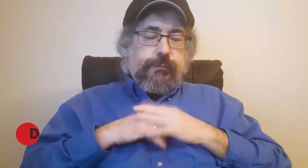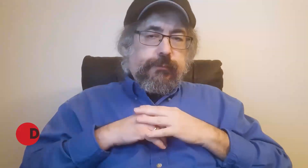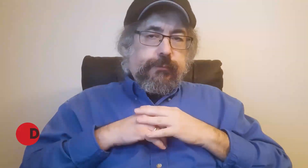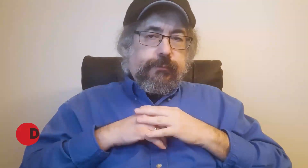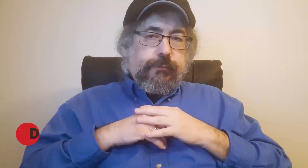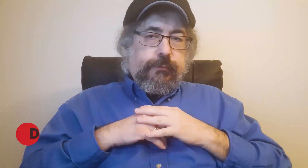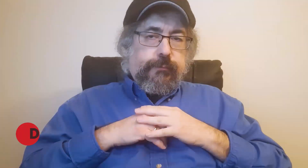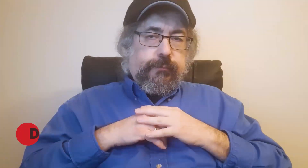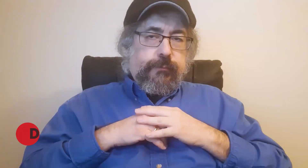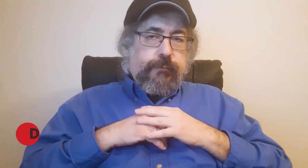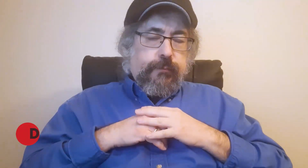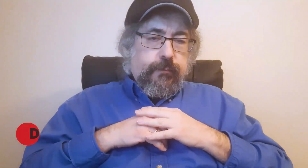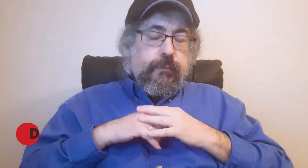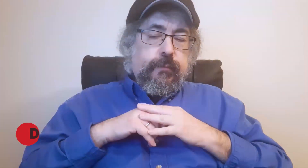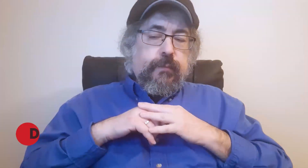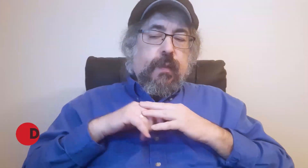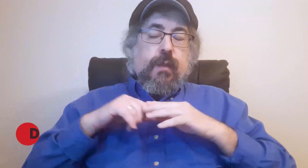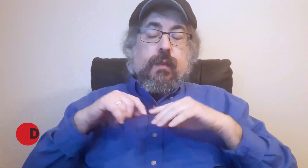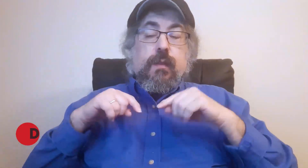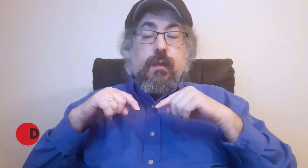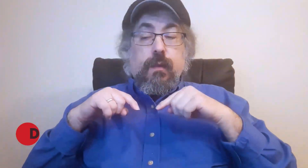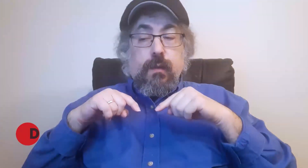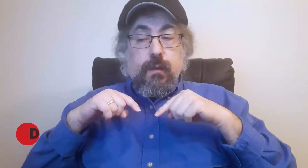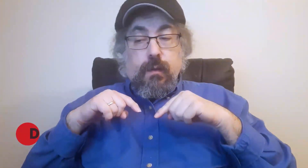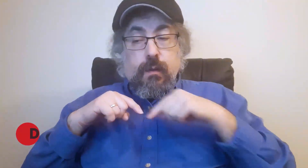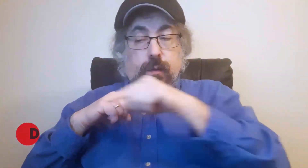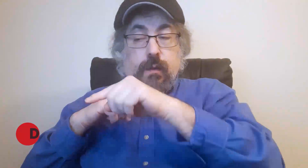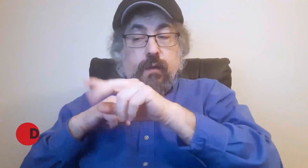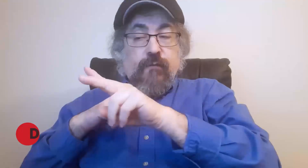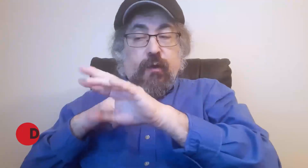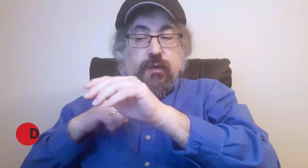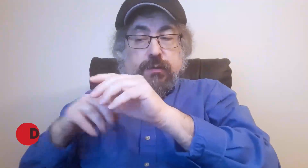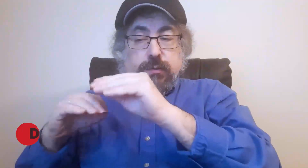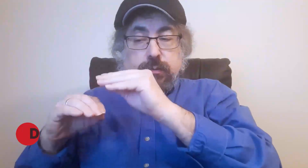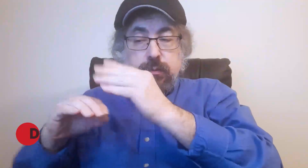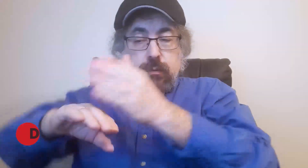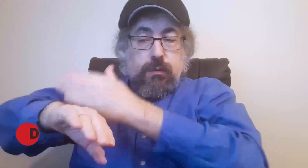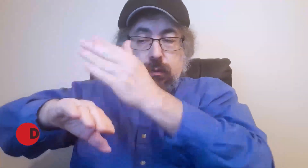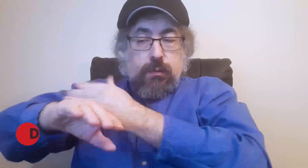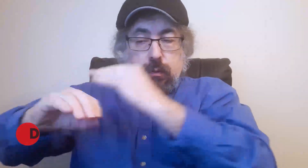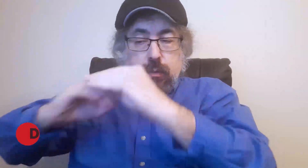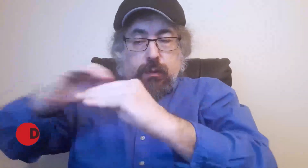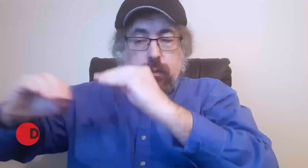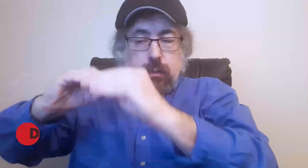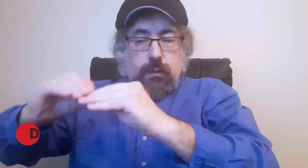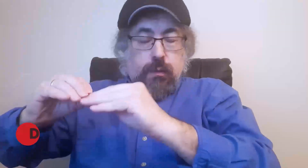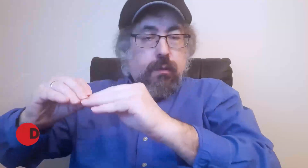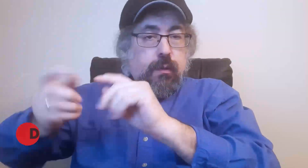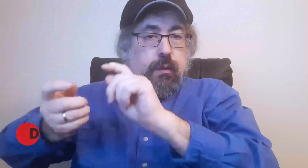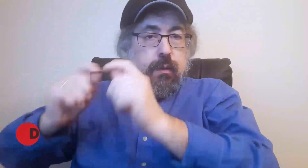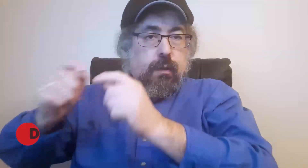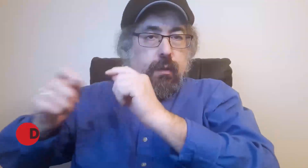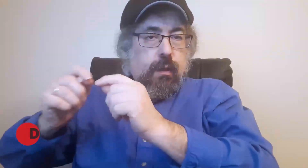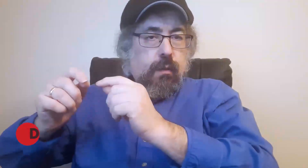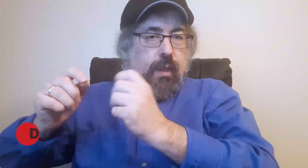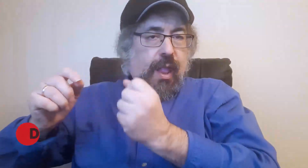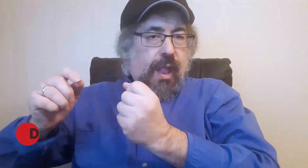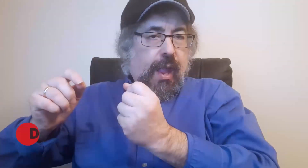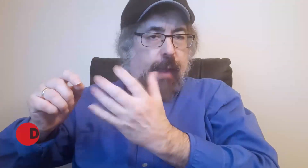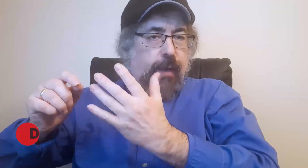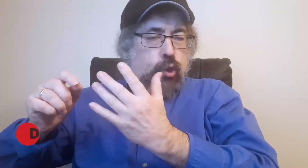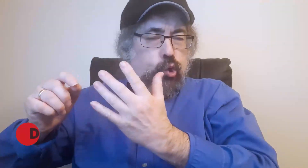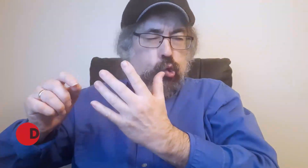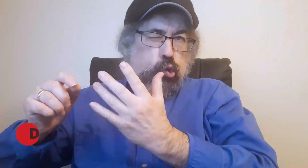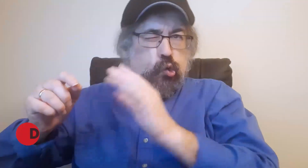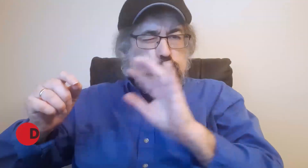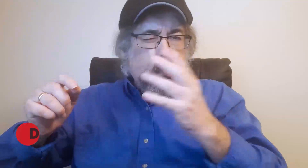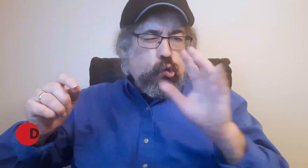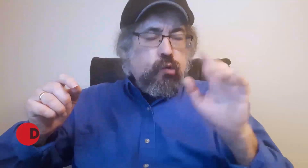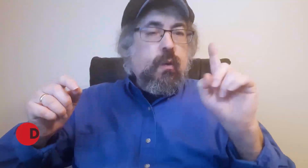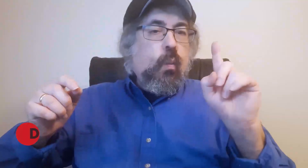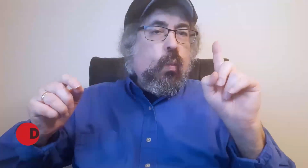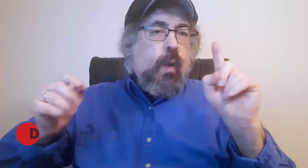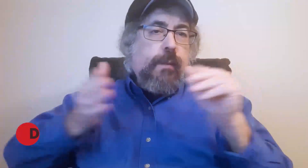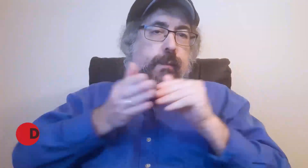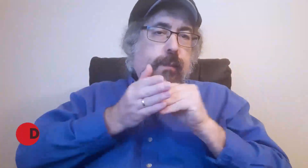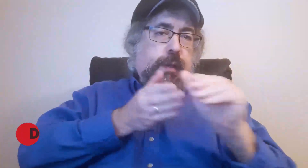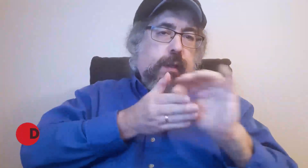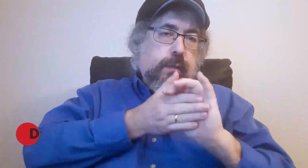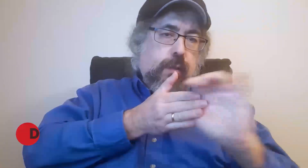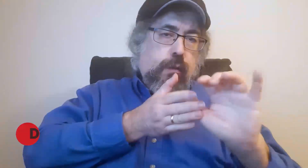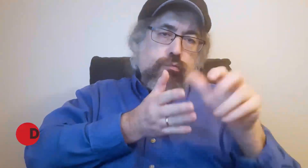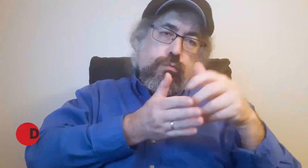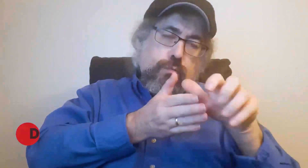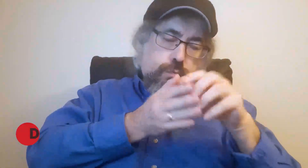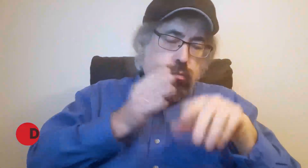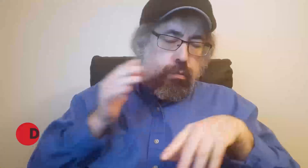The cost to upgrade VRS to connect to 988 would cost $1 million.